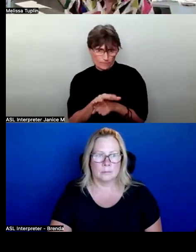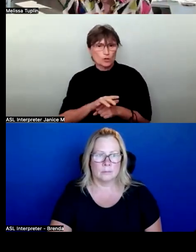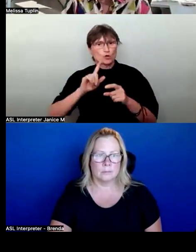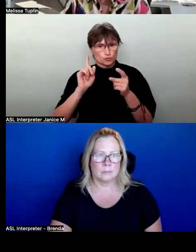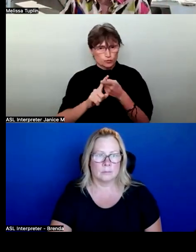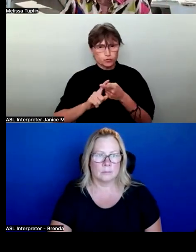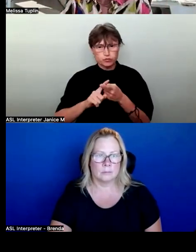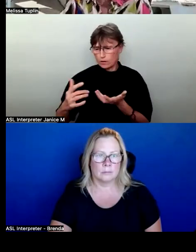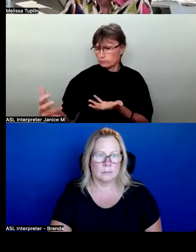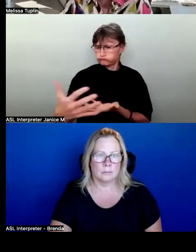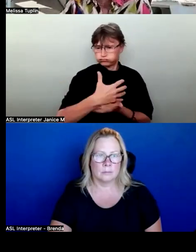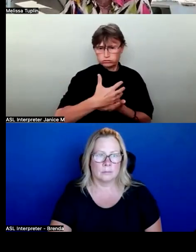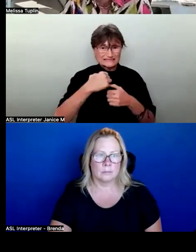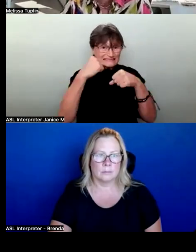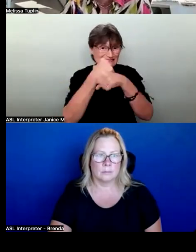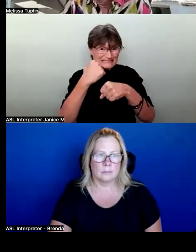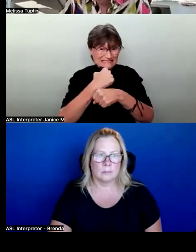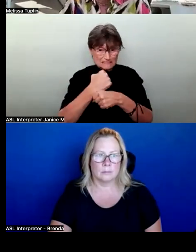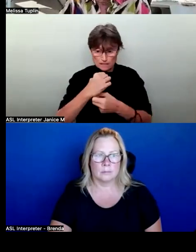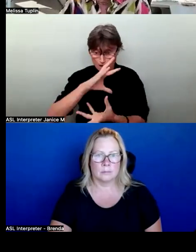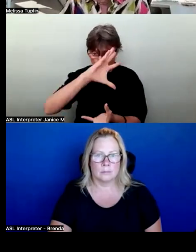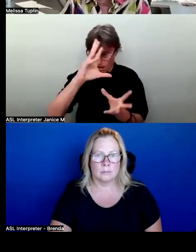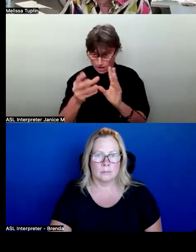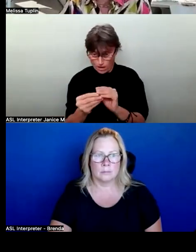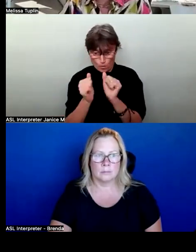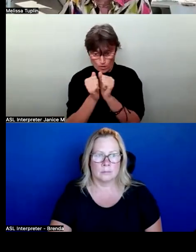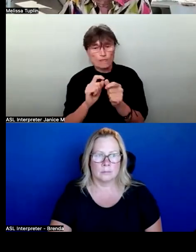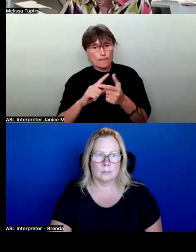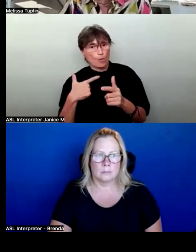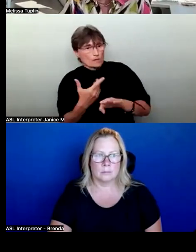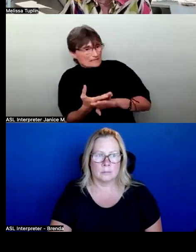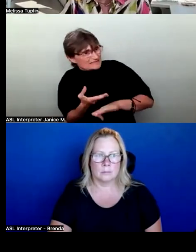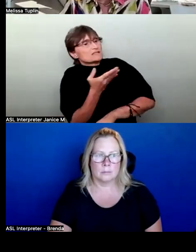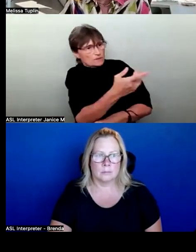and we do. We tell City Council every single year about the tens